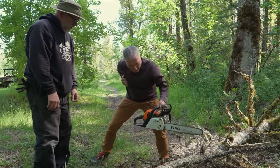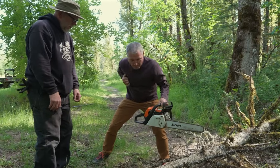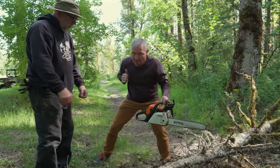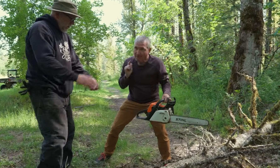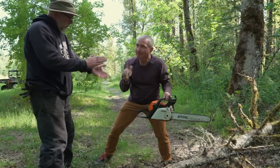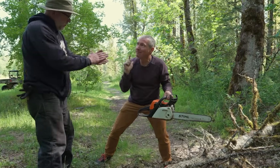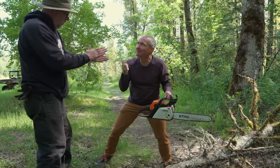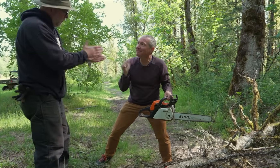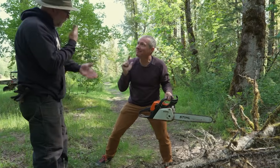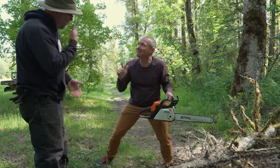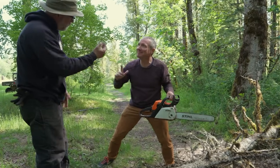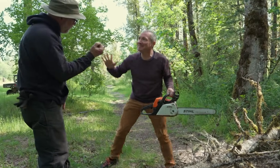So cool!